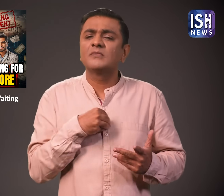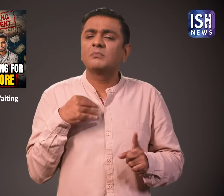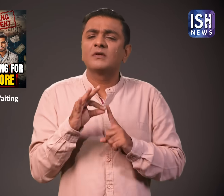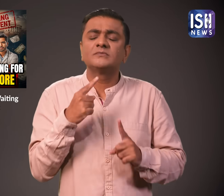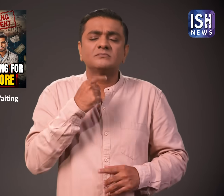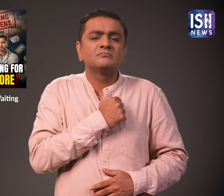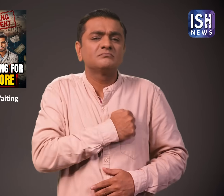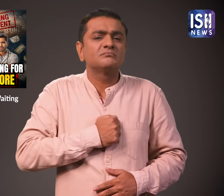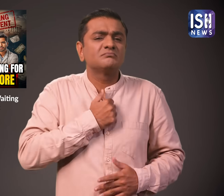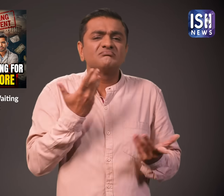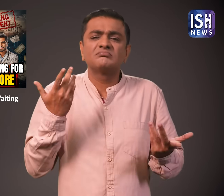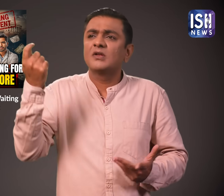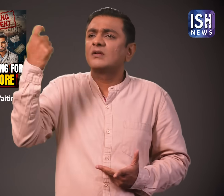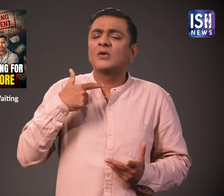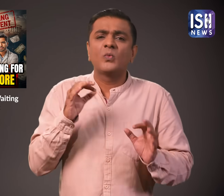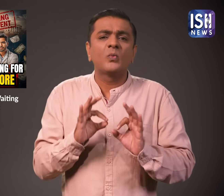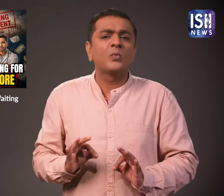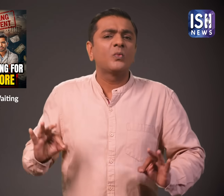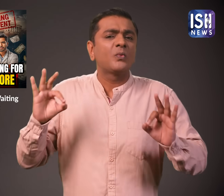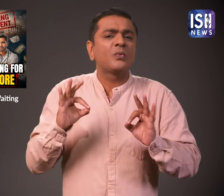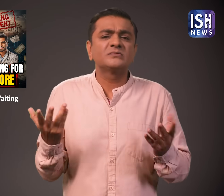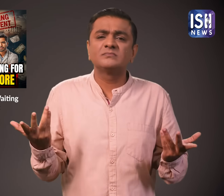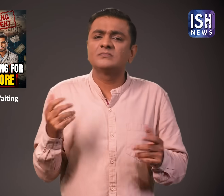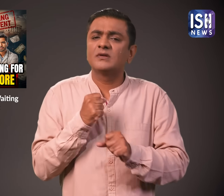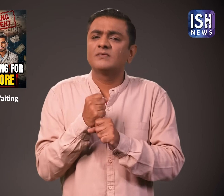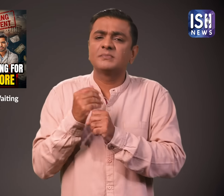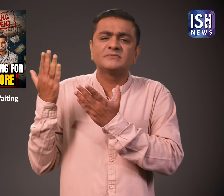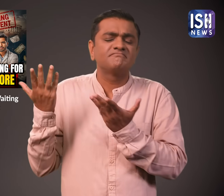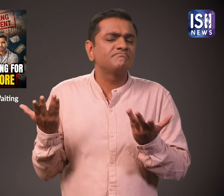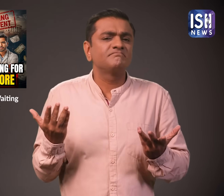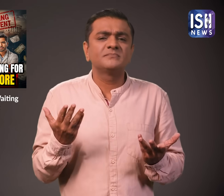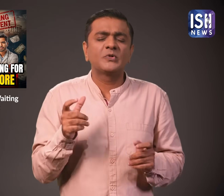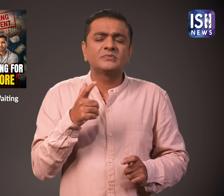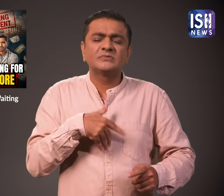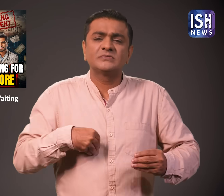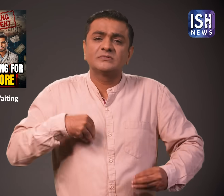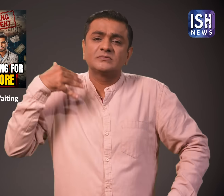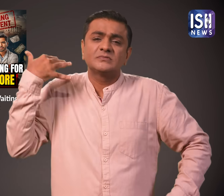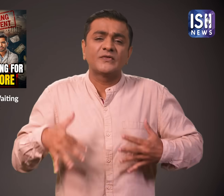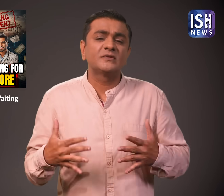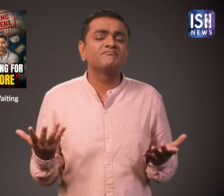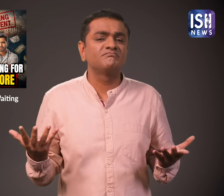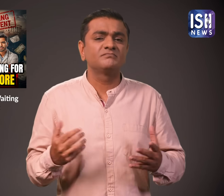and private hospitals are forced to deny treatment due to unpaid government dues.